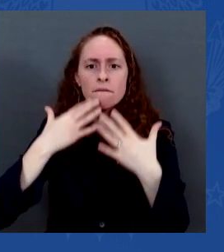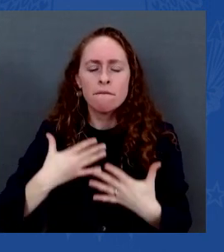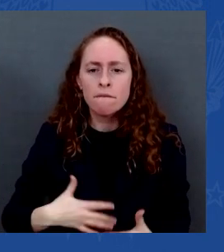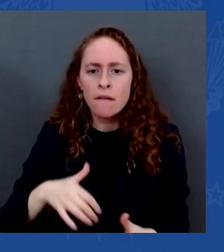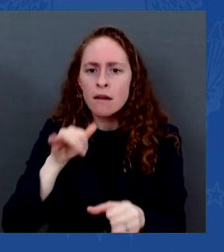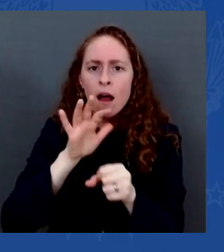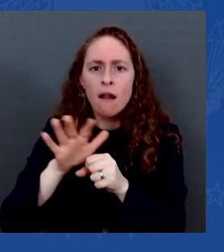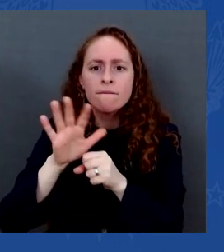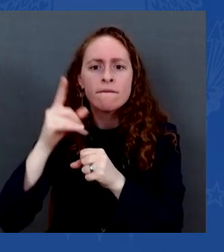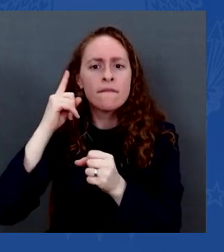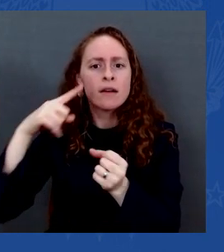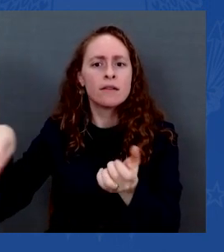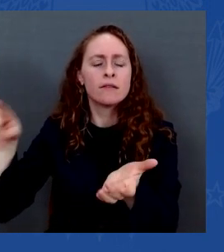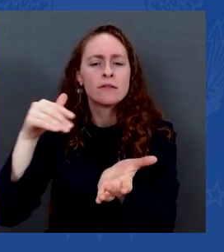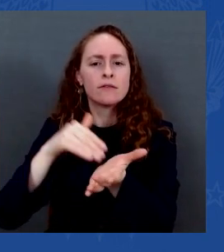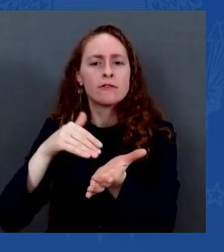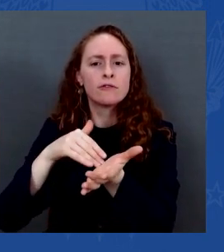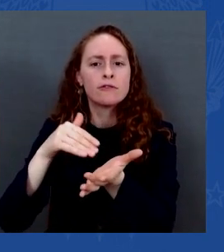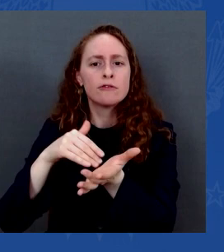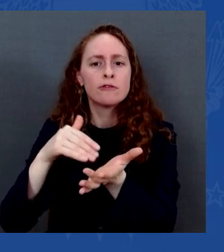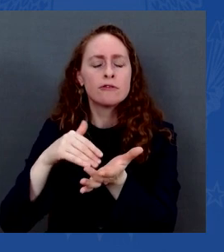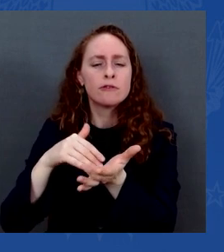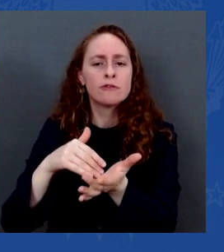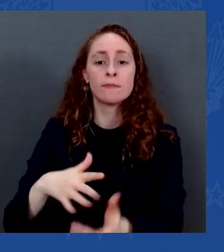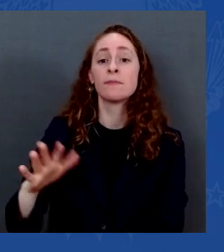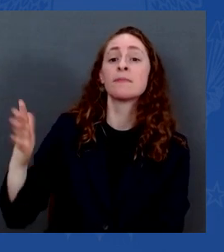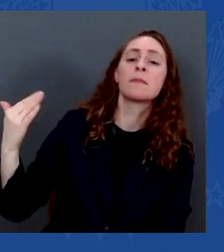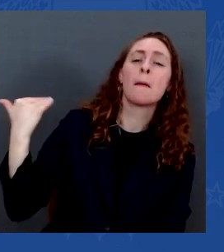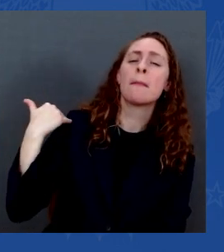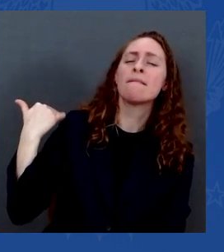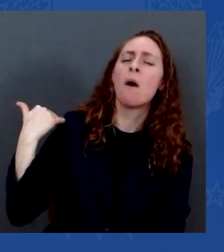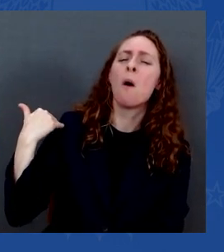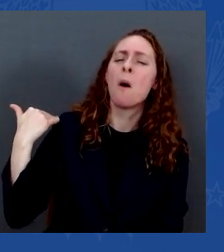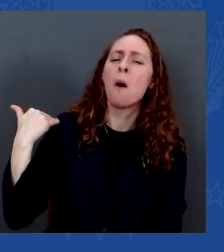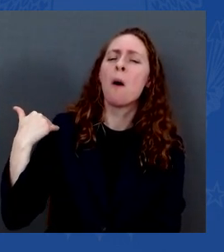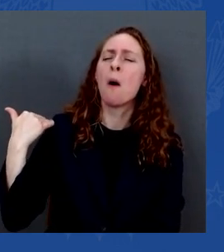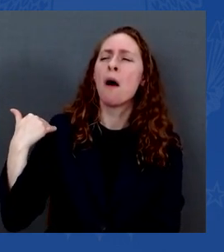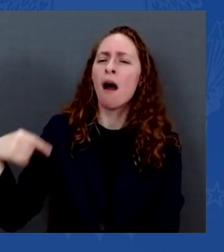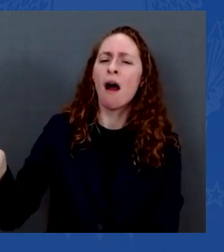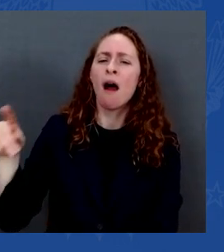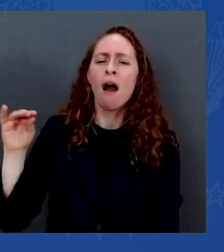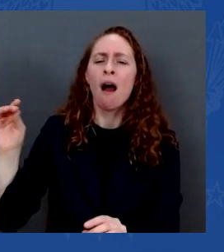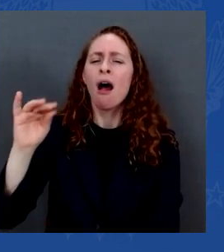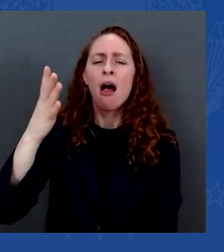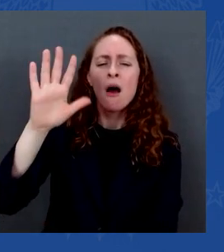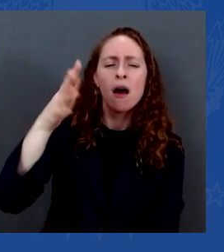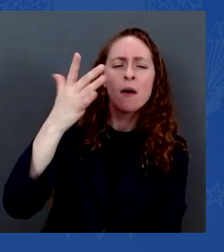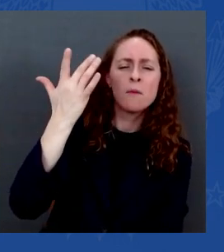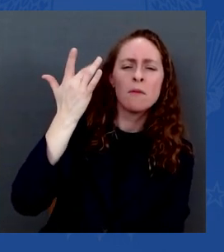Why you stockpiling this?" Because we don't know. It turns out we're going to need them. In the back, and then --